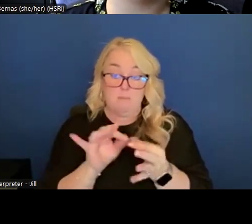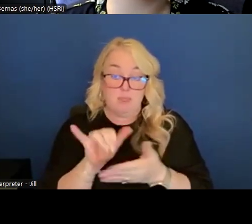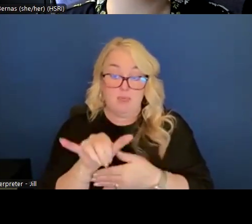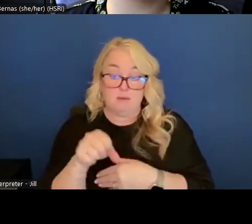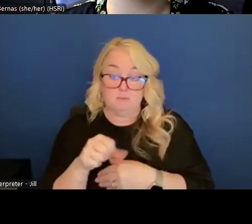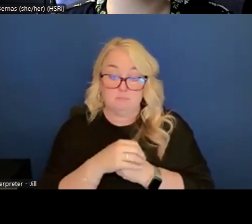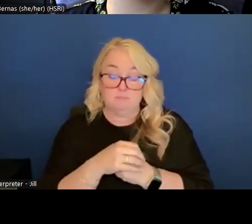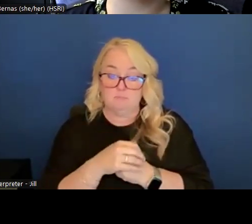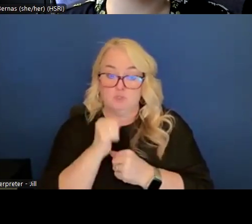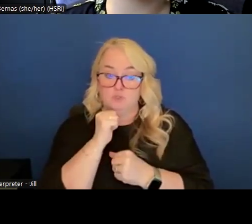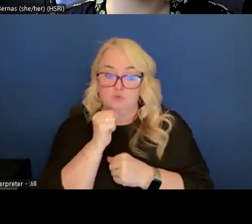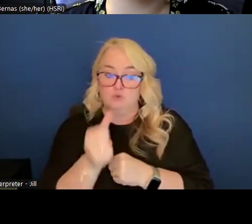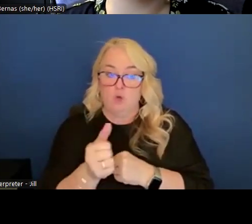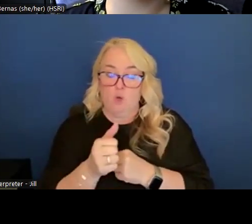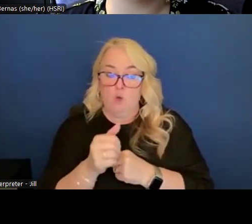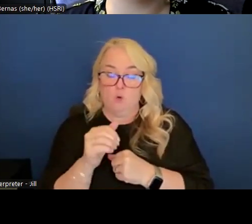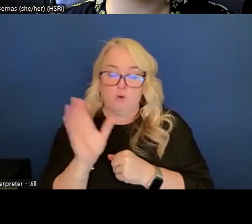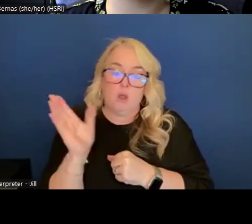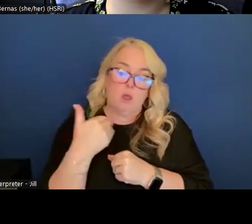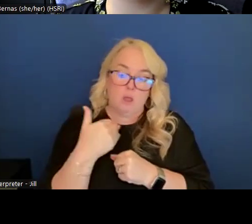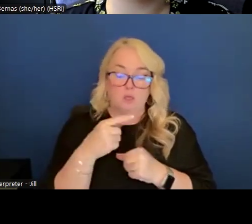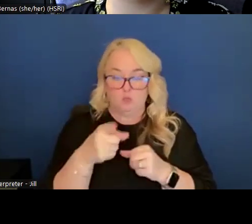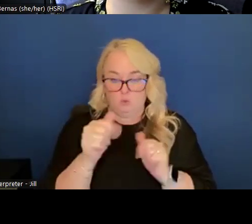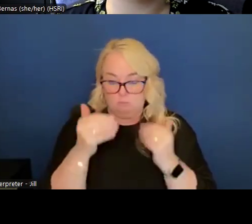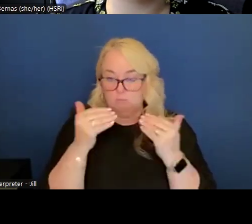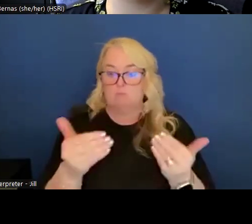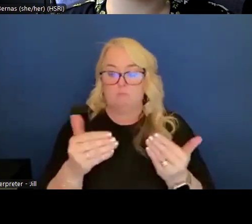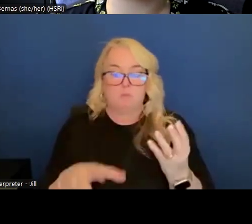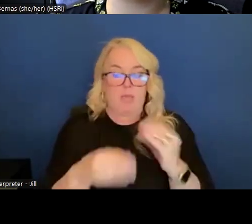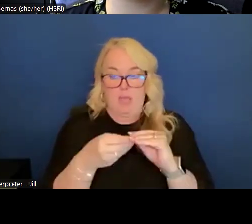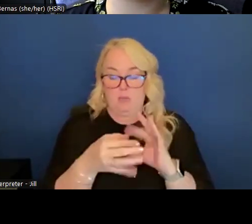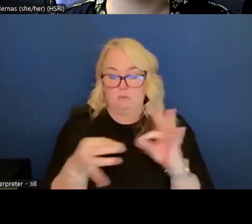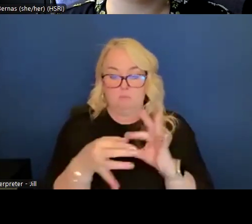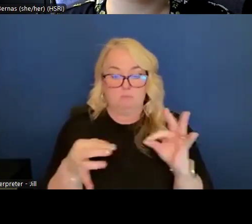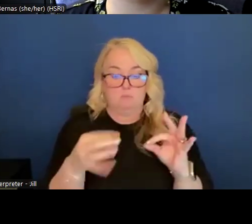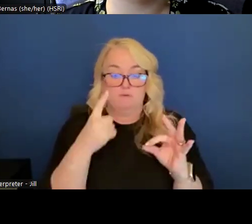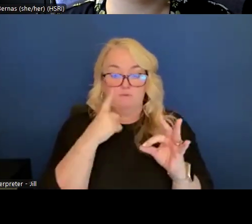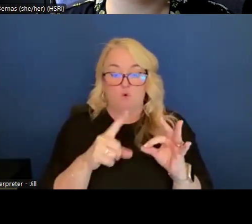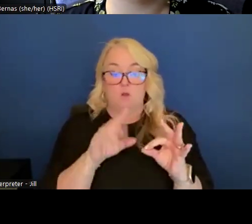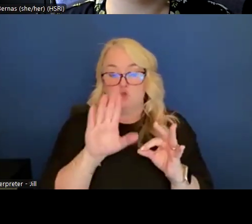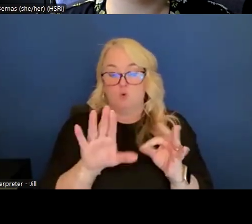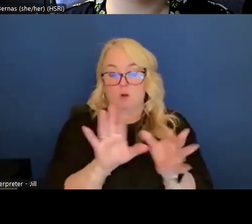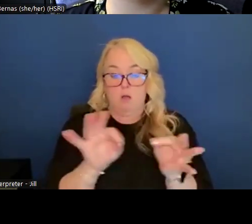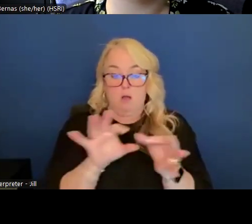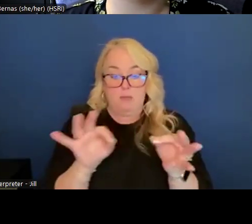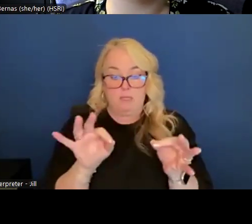know, don't hesitate to add that in as the whole comment, or as part of your comments.